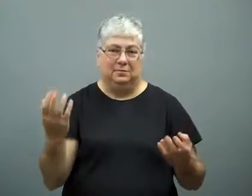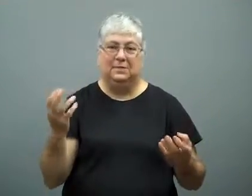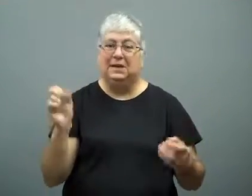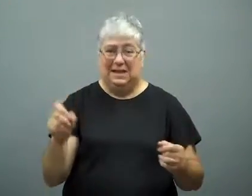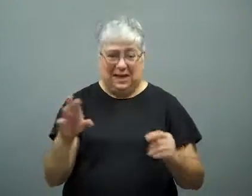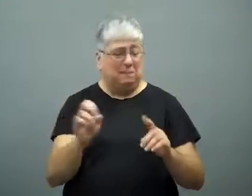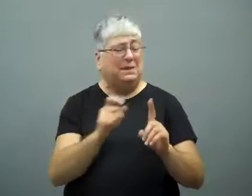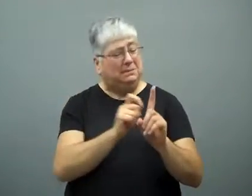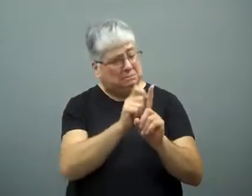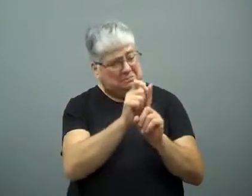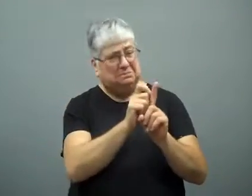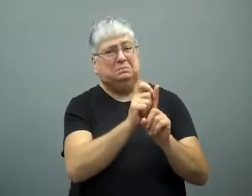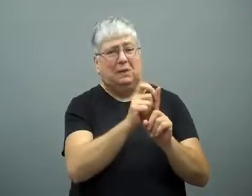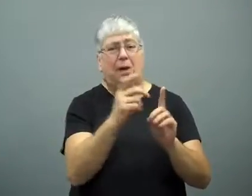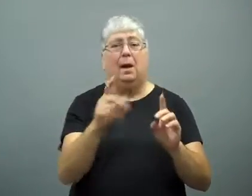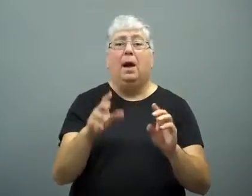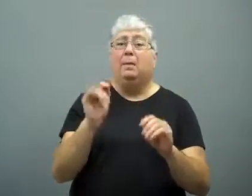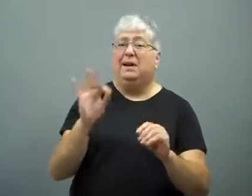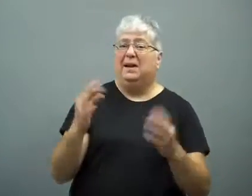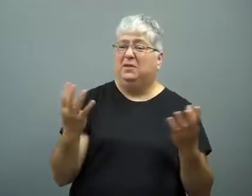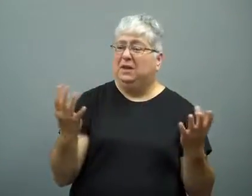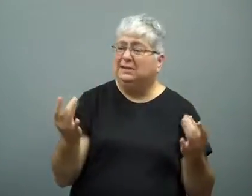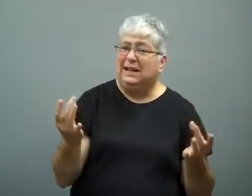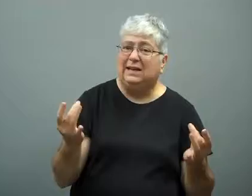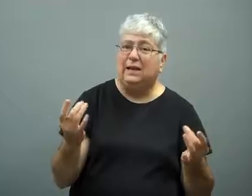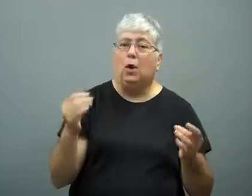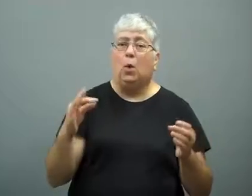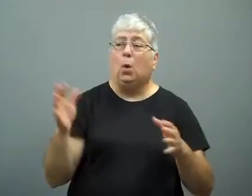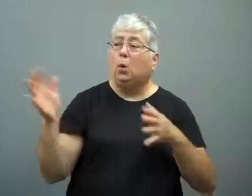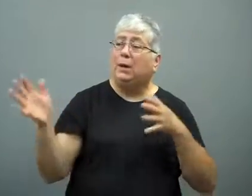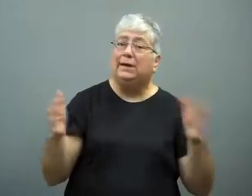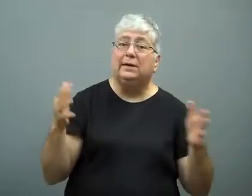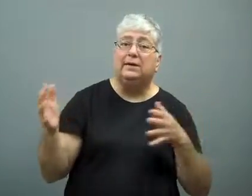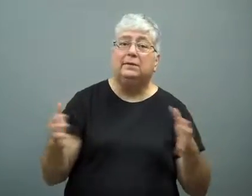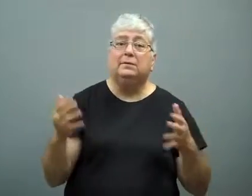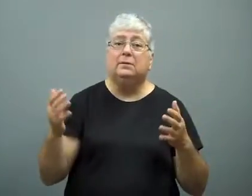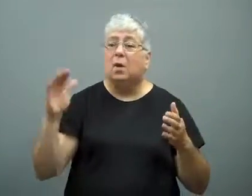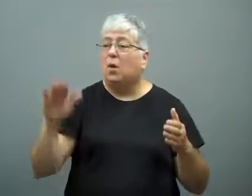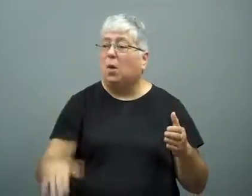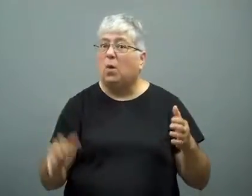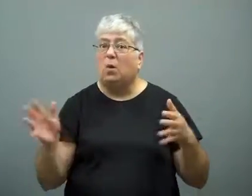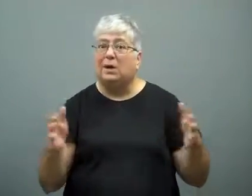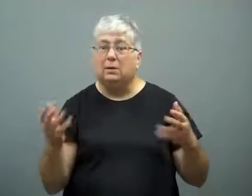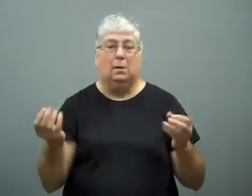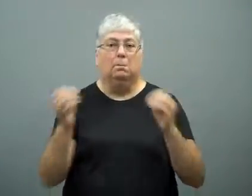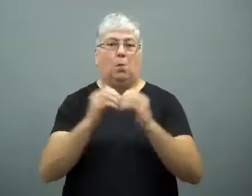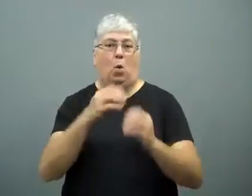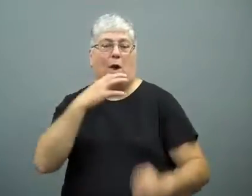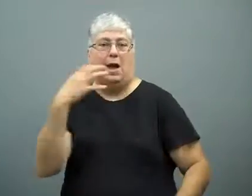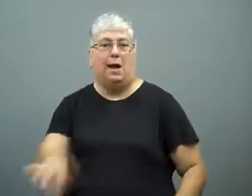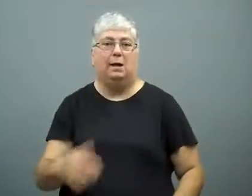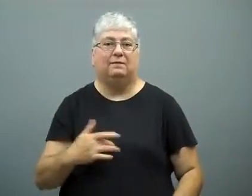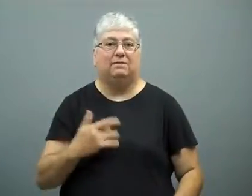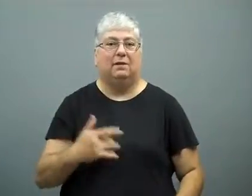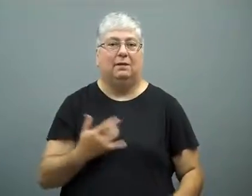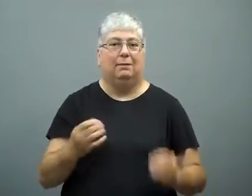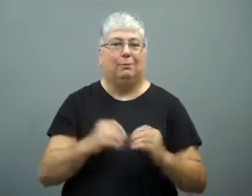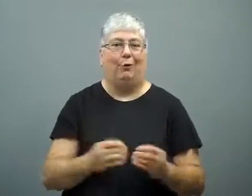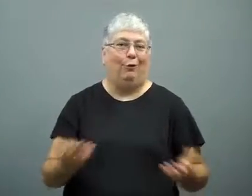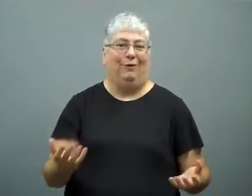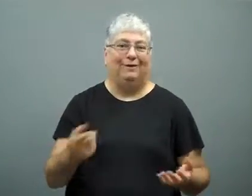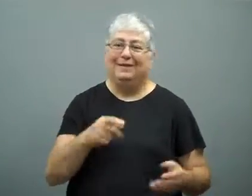Humid or low wind conditions can make it feel hotter than it really is.